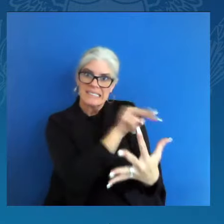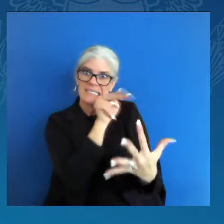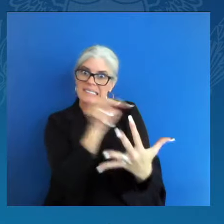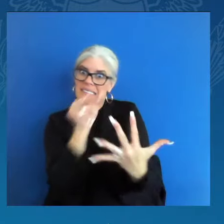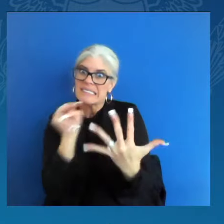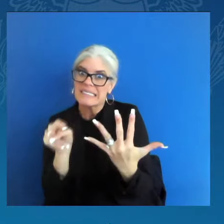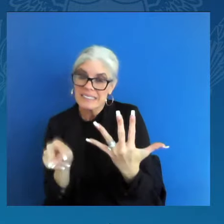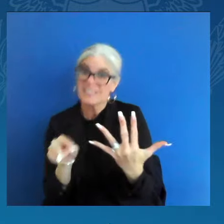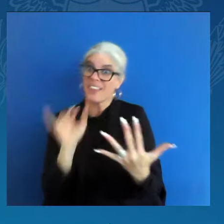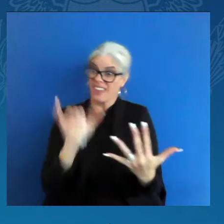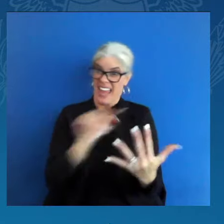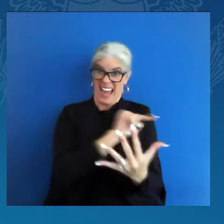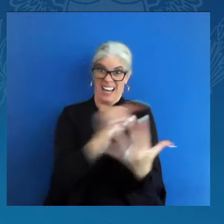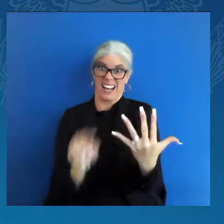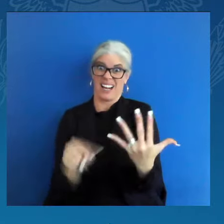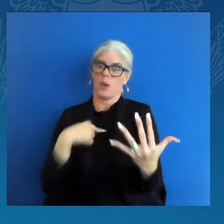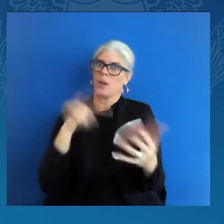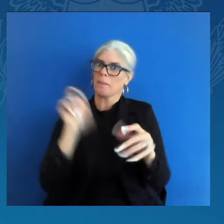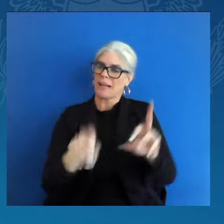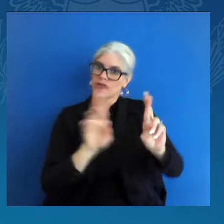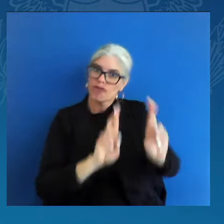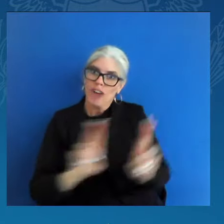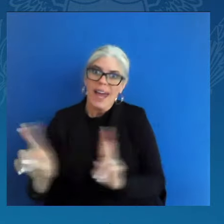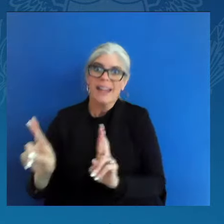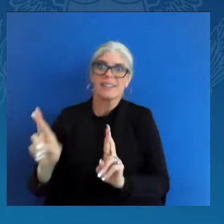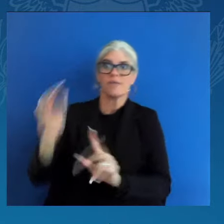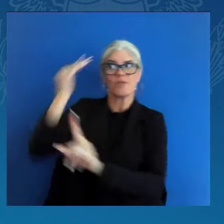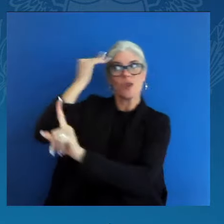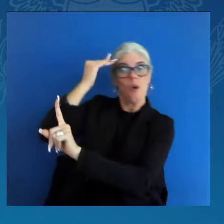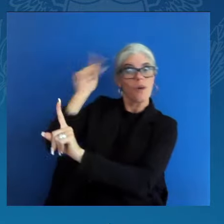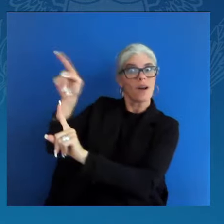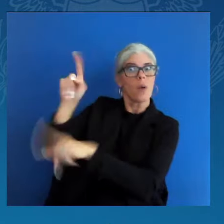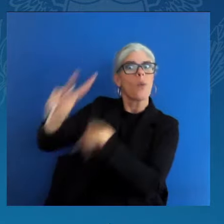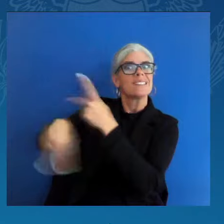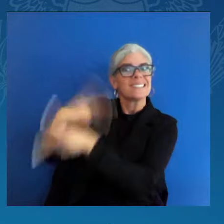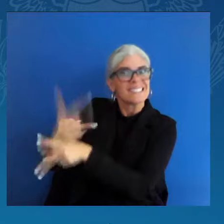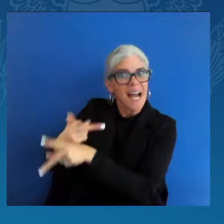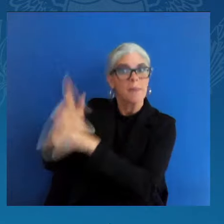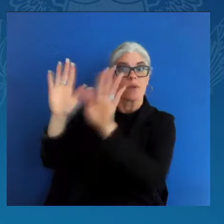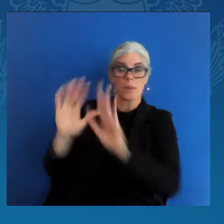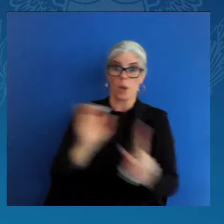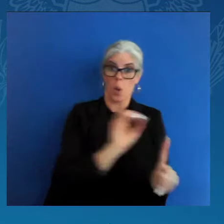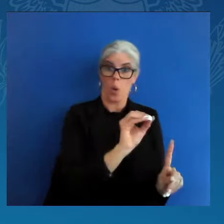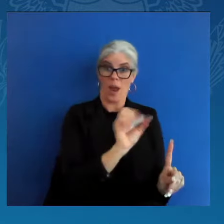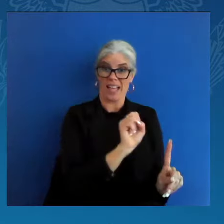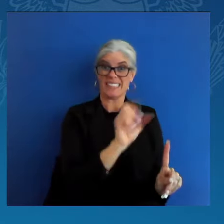The implementation plan will direct departments and agencies to help prepare to respond to these events